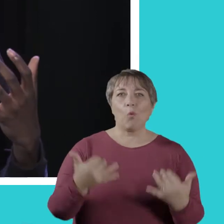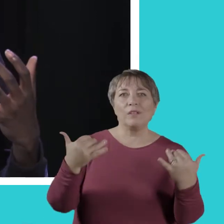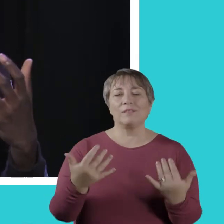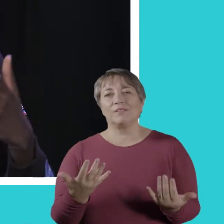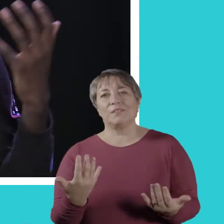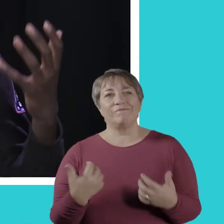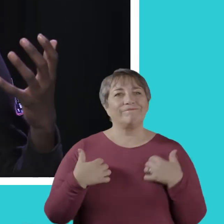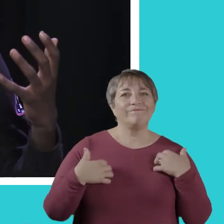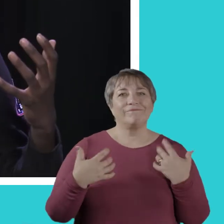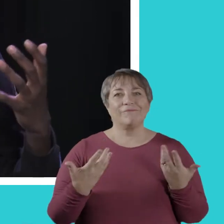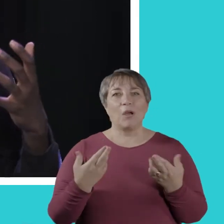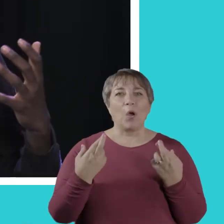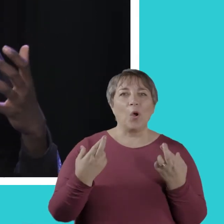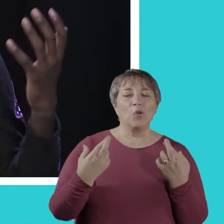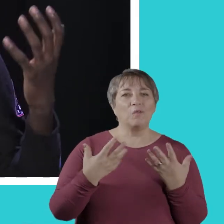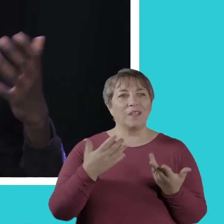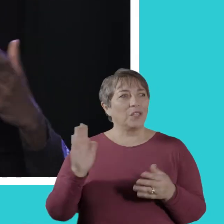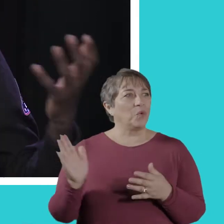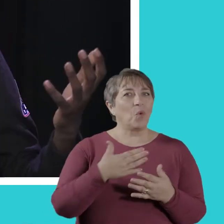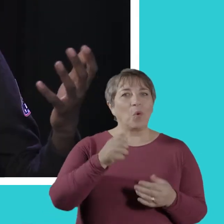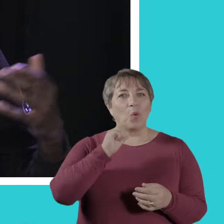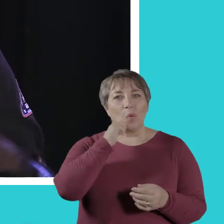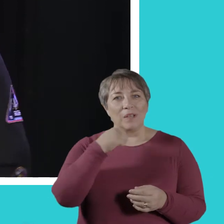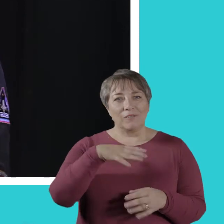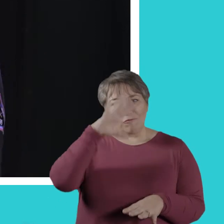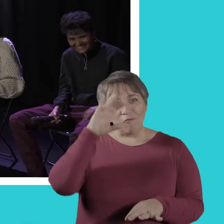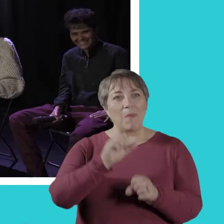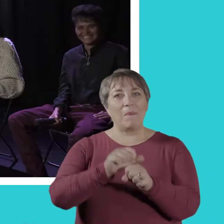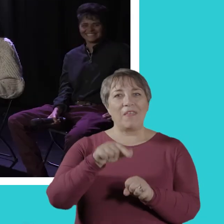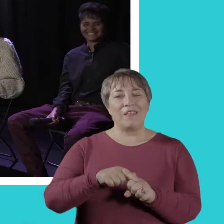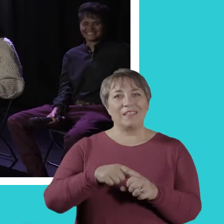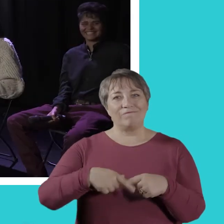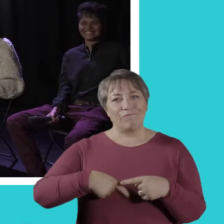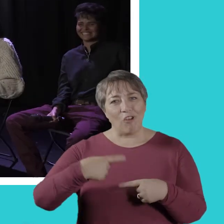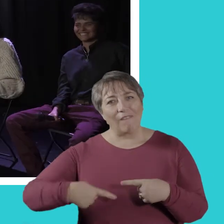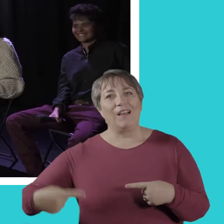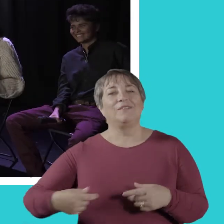we give you guys what you've bargained for and make sure this is a day that you won't forget. Hear hear. And you Kelsea.